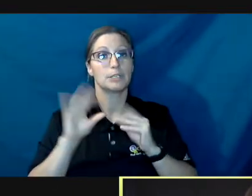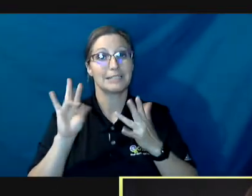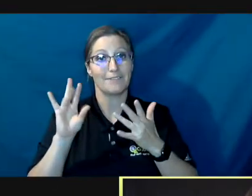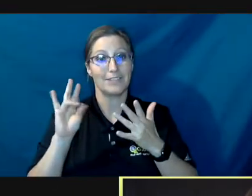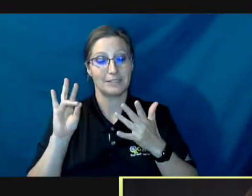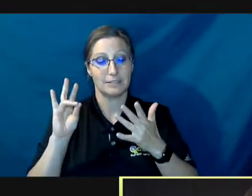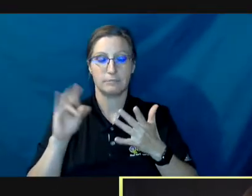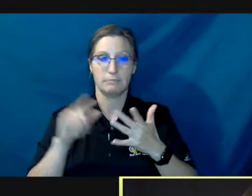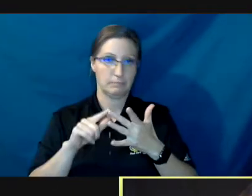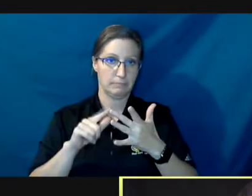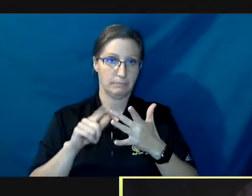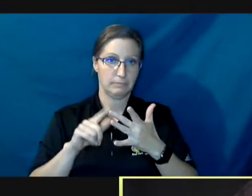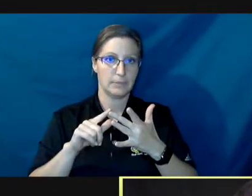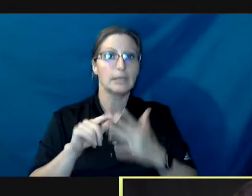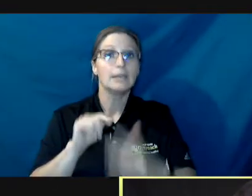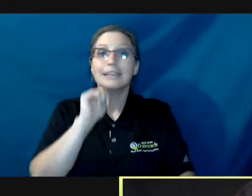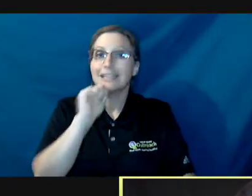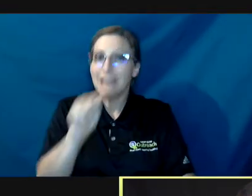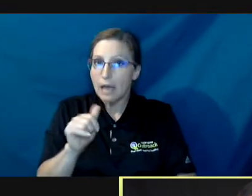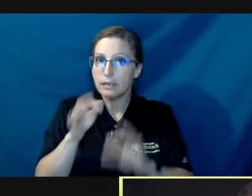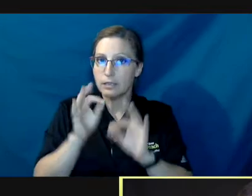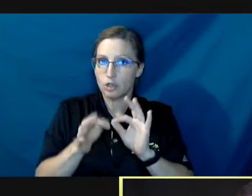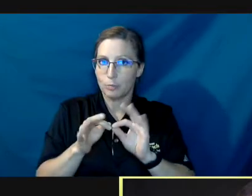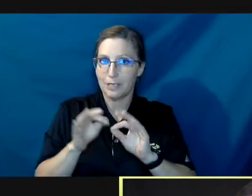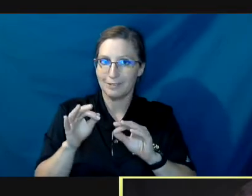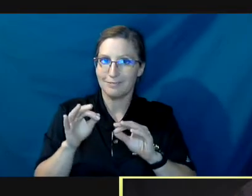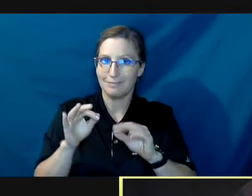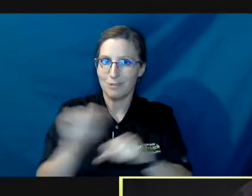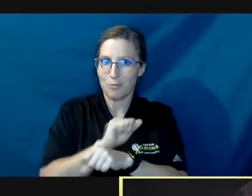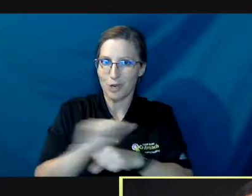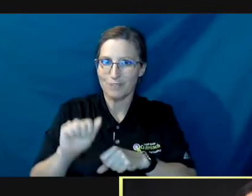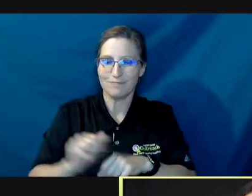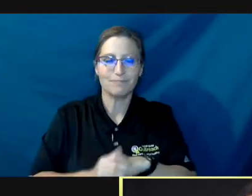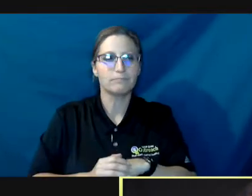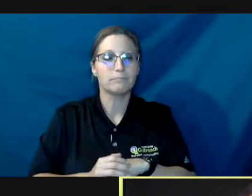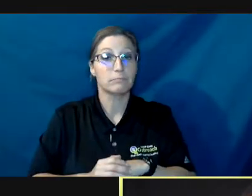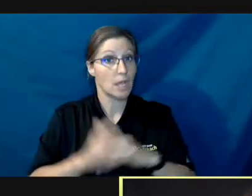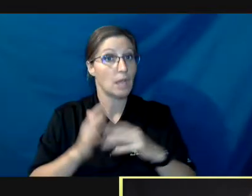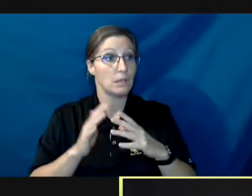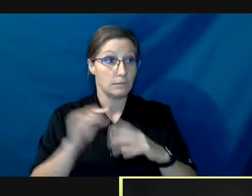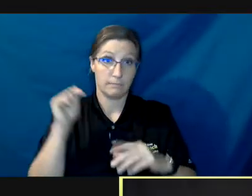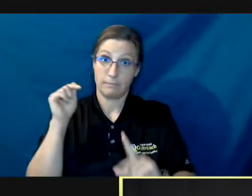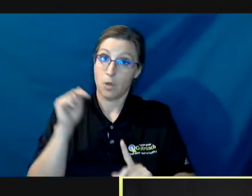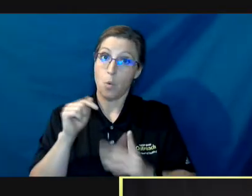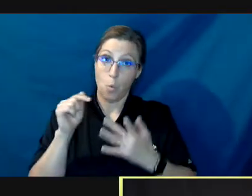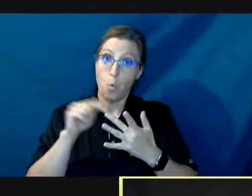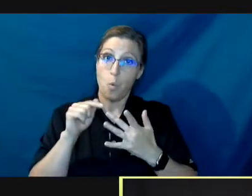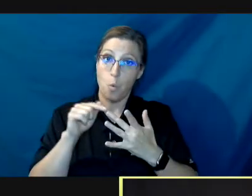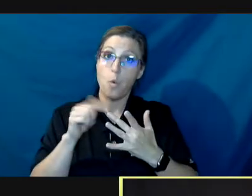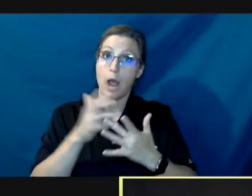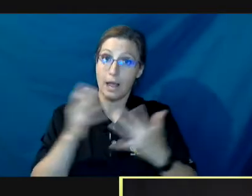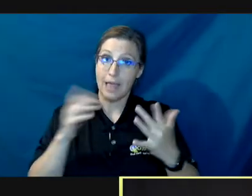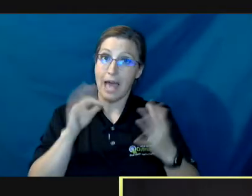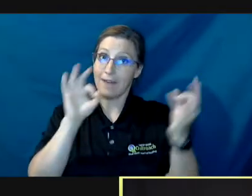the non-interpreting duties. And there we did receive a lot of feedback on this question